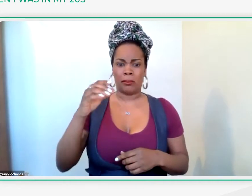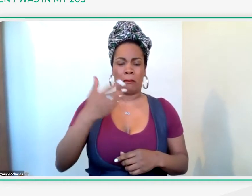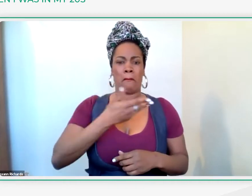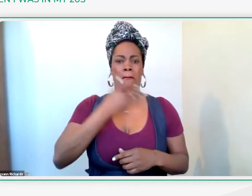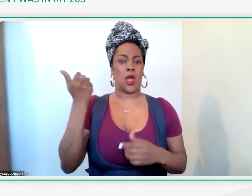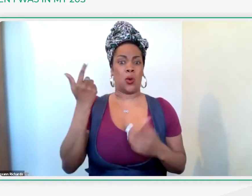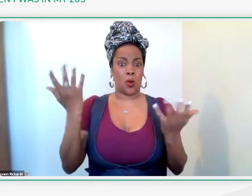is accessible.